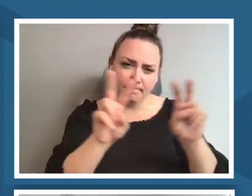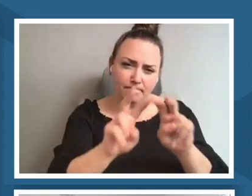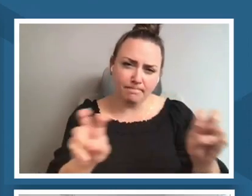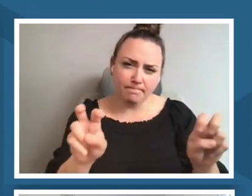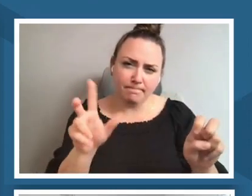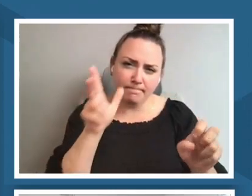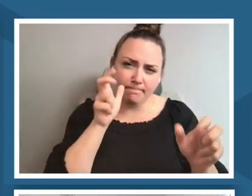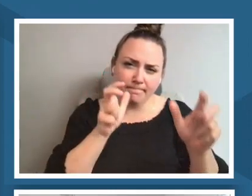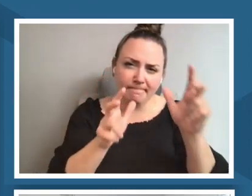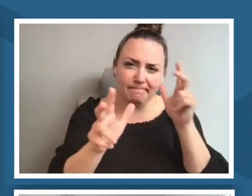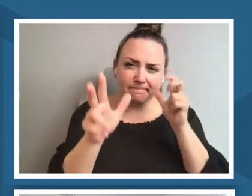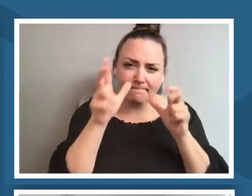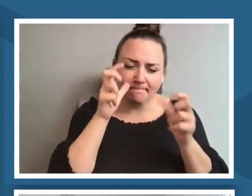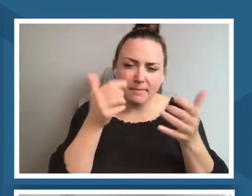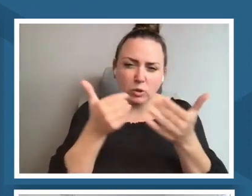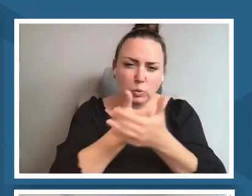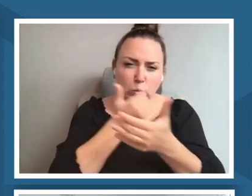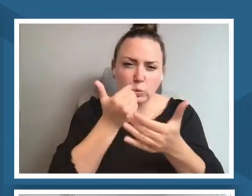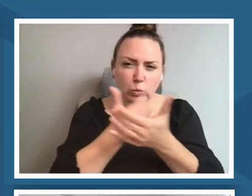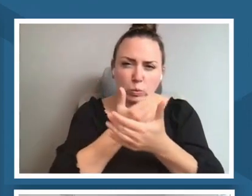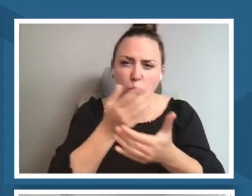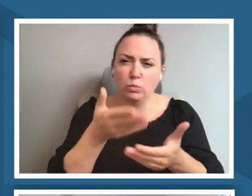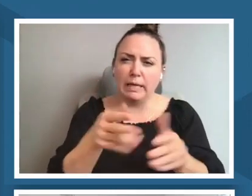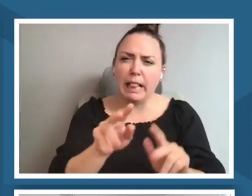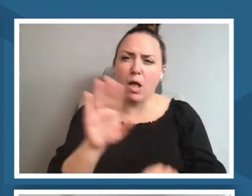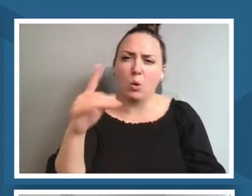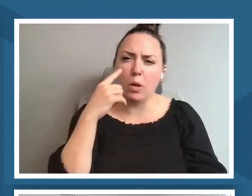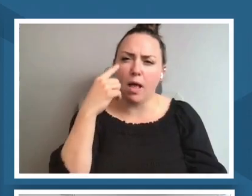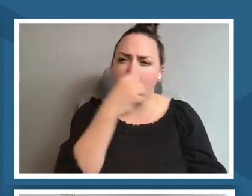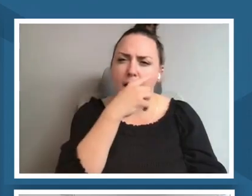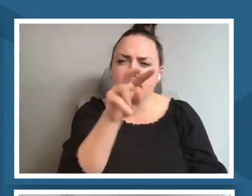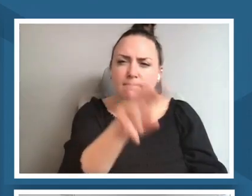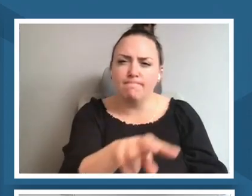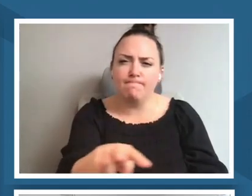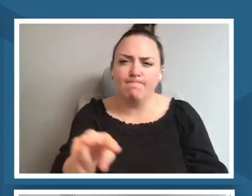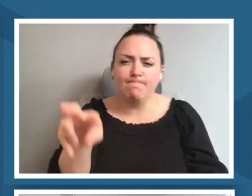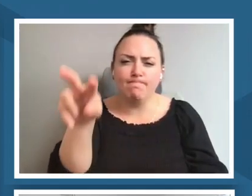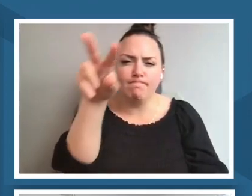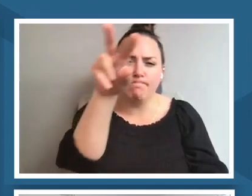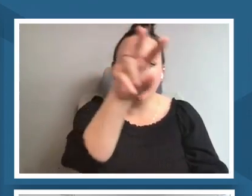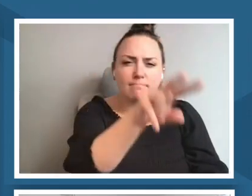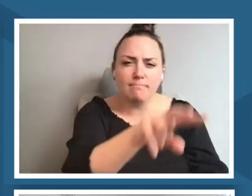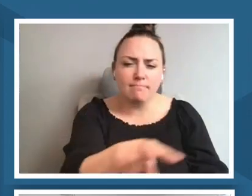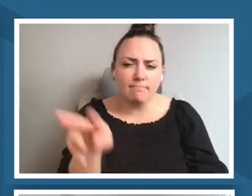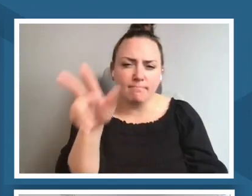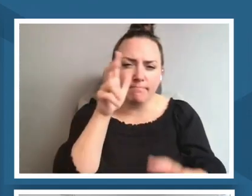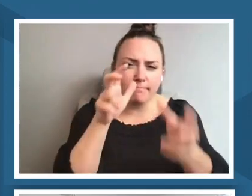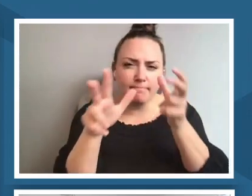ahead and let your eyes